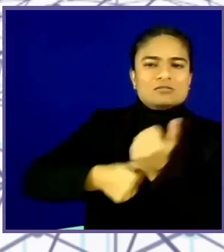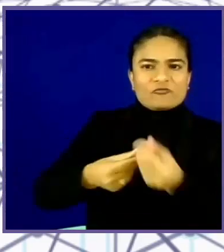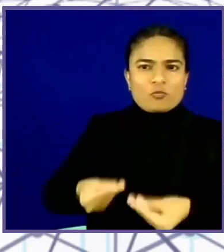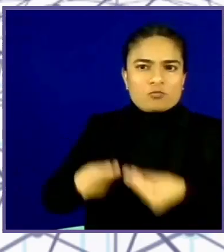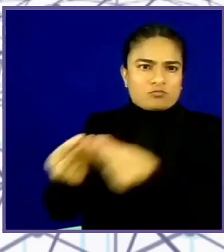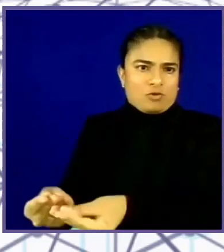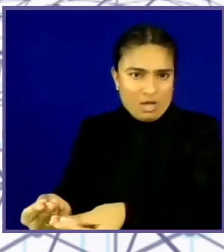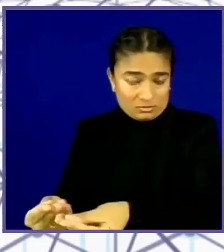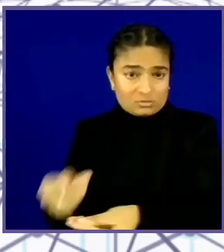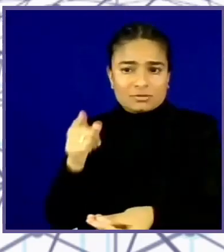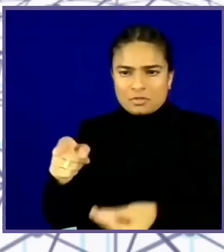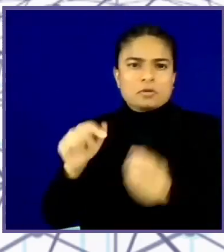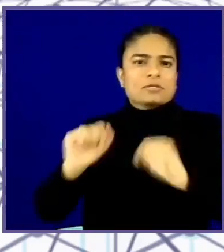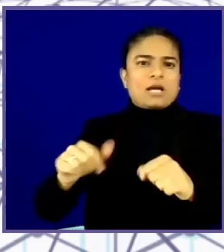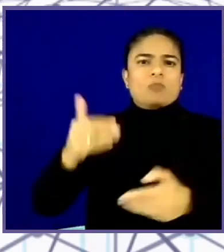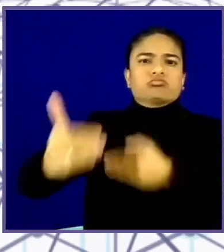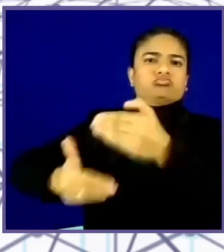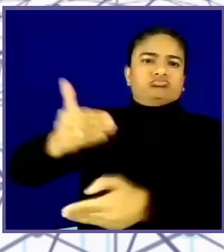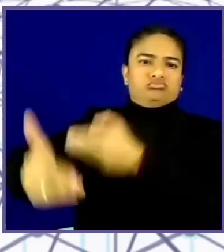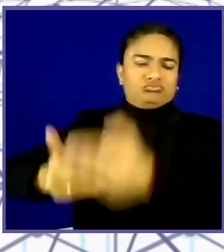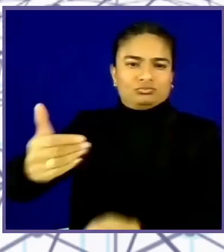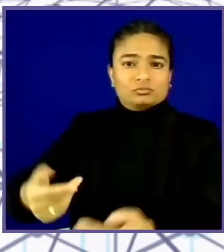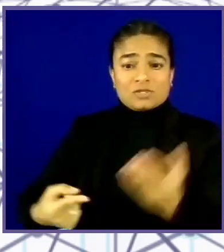and fulfilling to the individual's life.